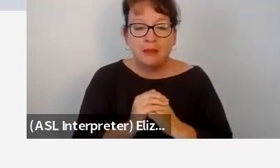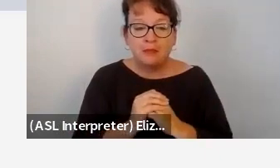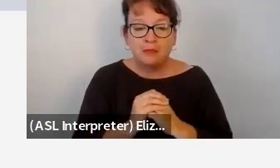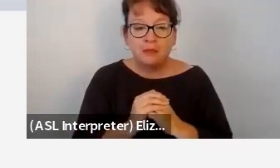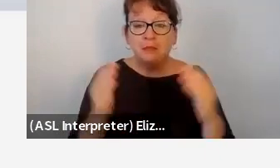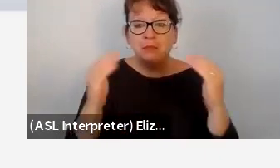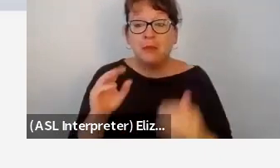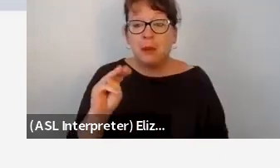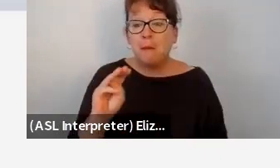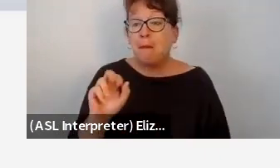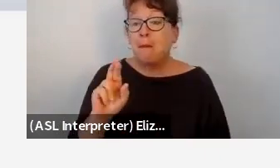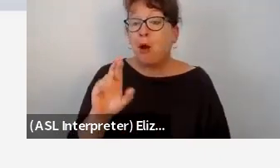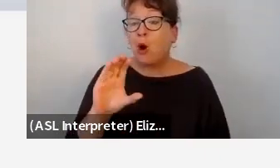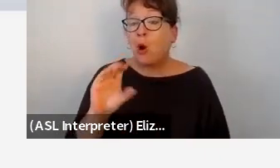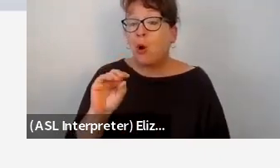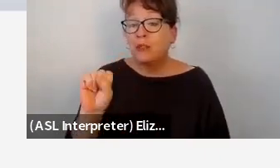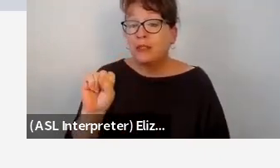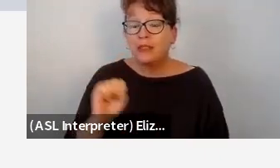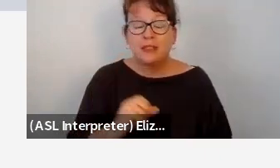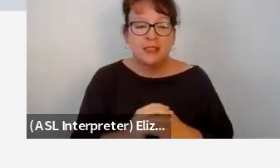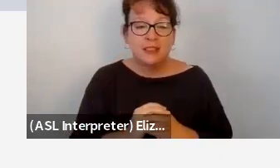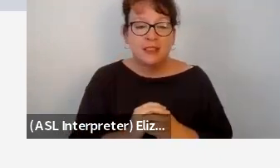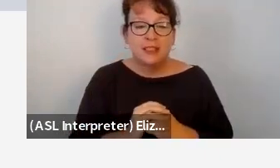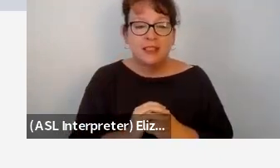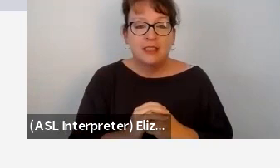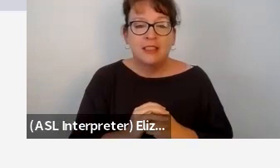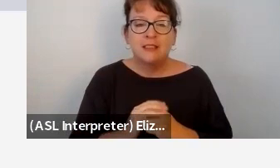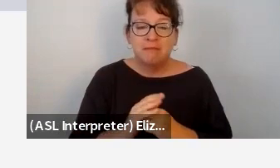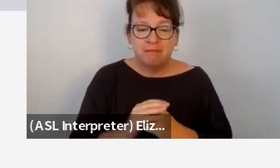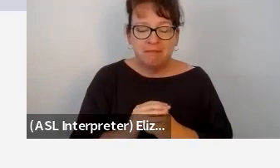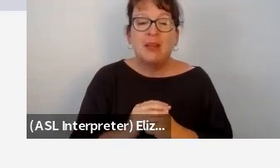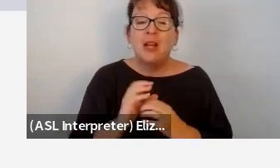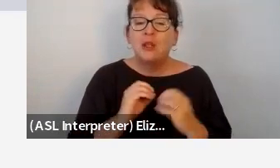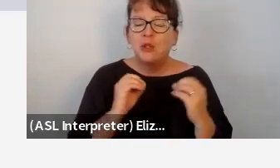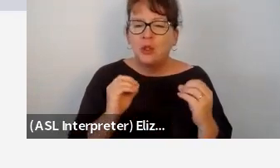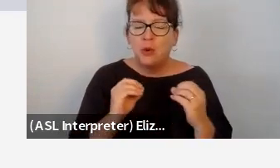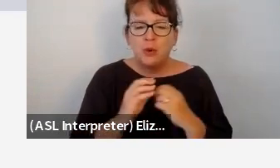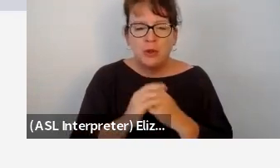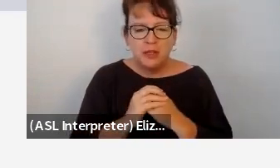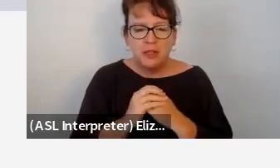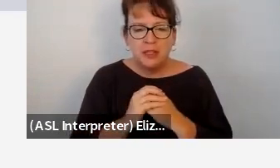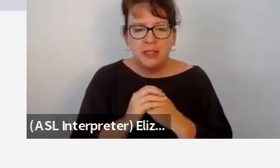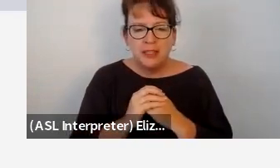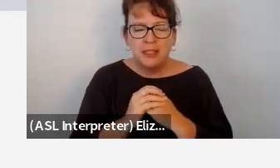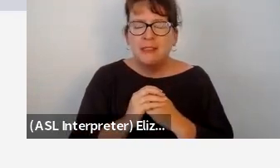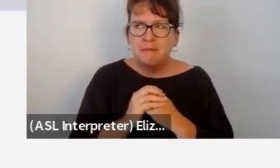We're interested in looking at a package of strategies and doing scenario analysis. Across the board, we will be requiring some